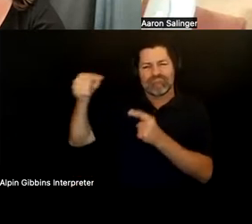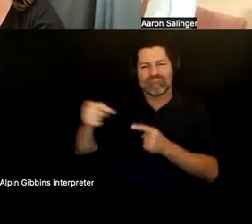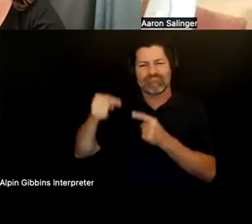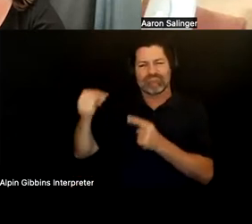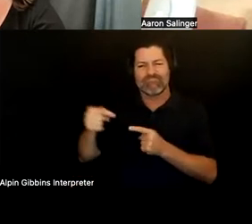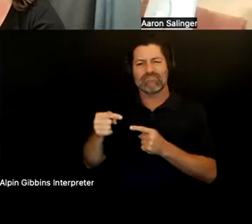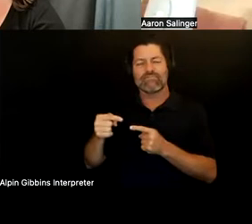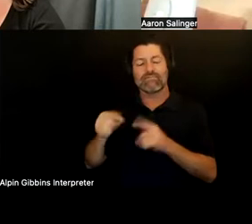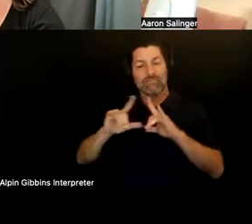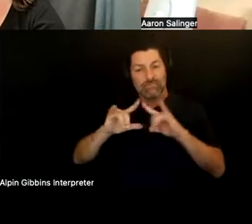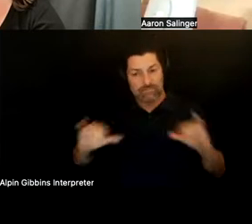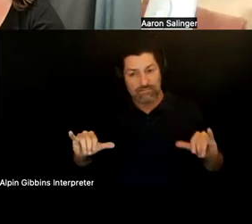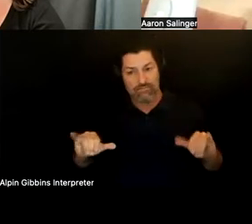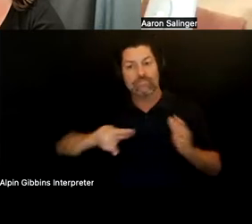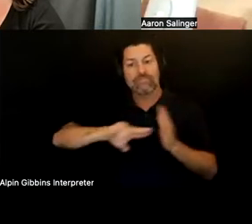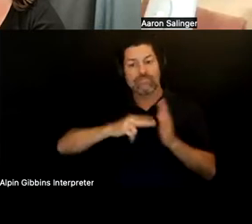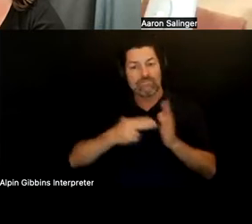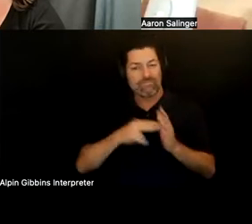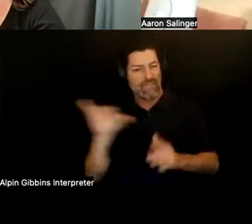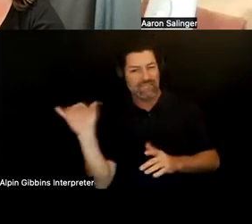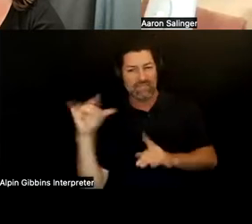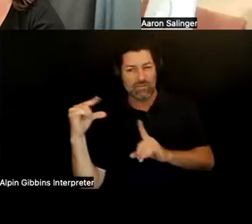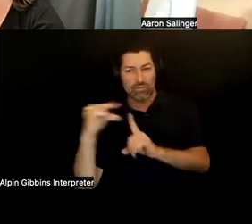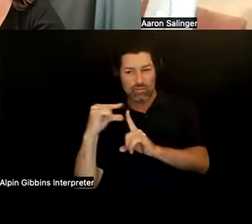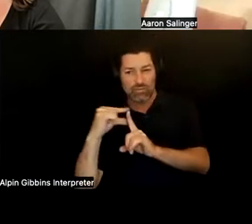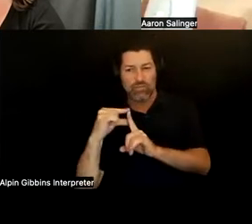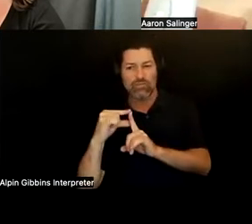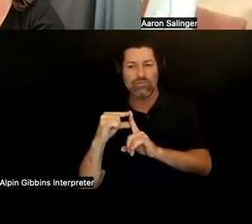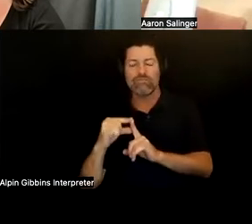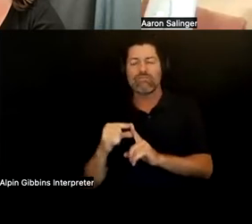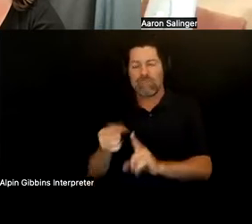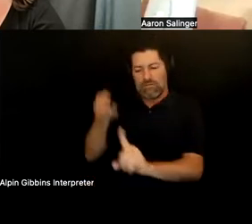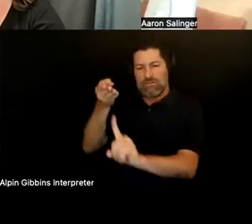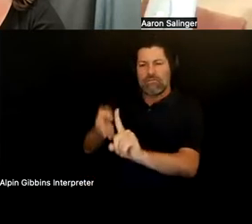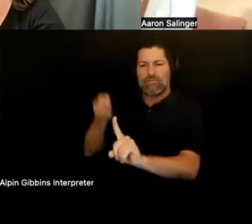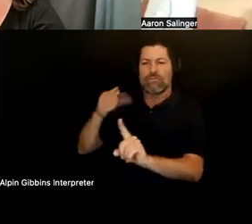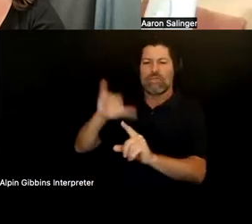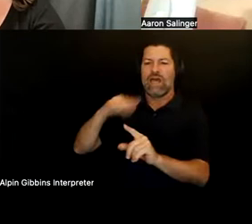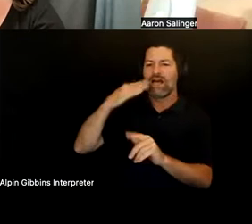it also means the same letters, means one who sings of God.